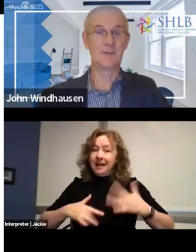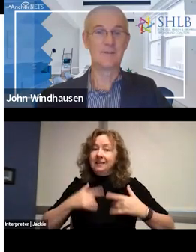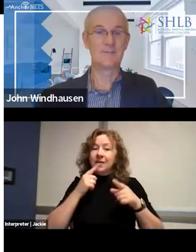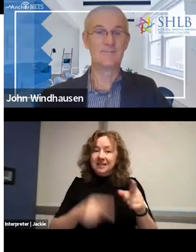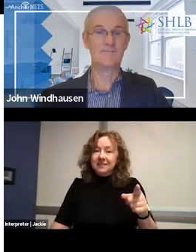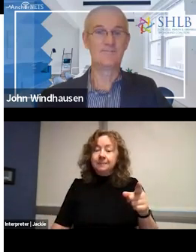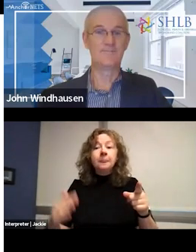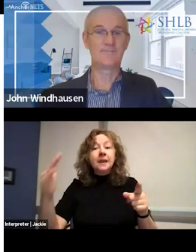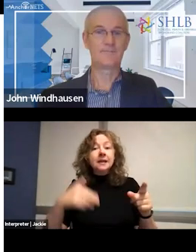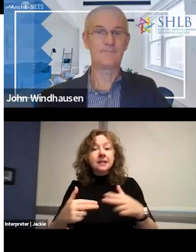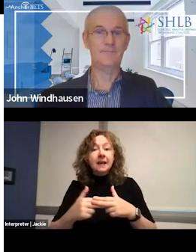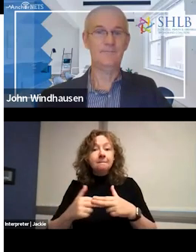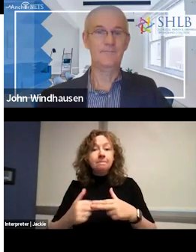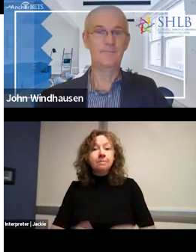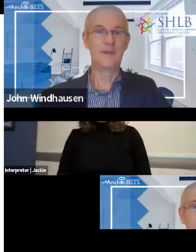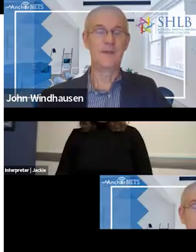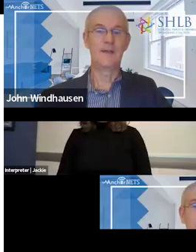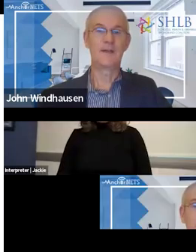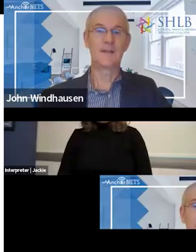John Windhausen: So very excited about this and the next slide, please.